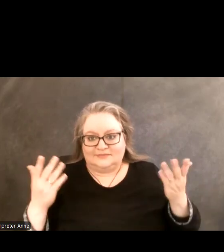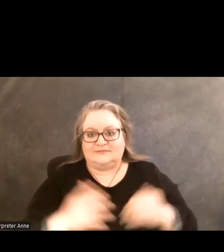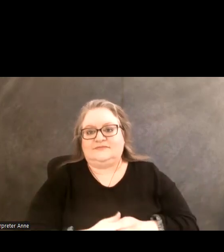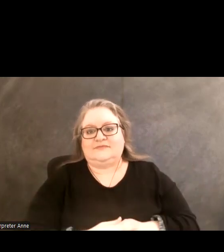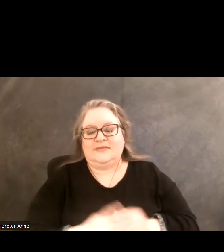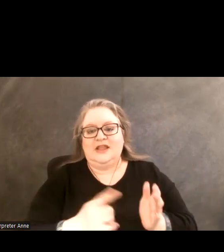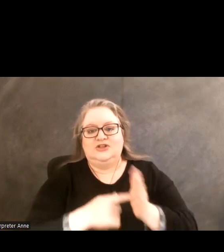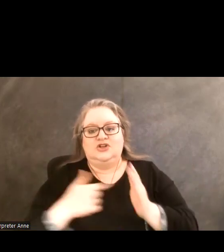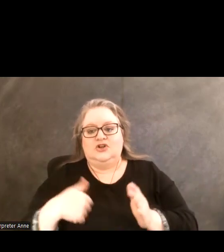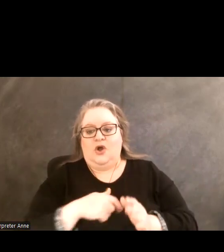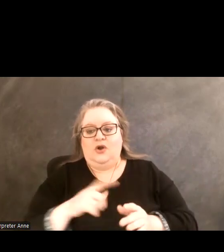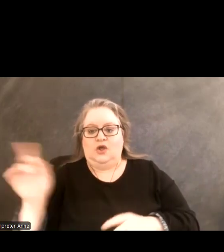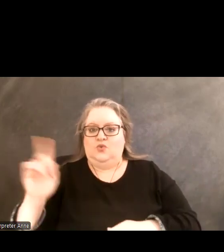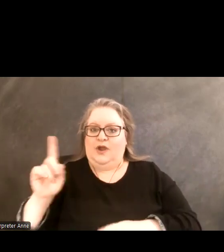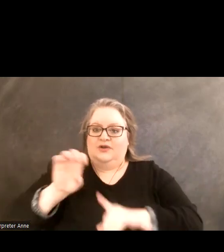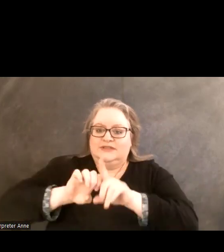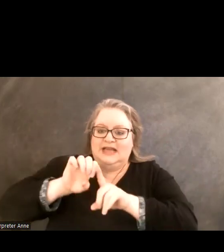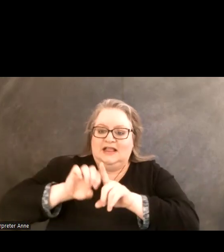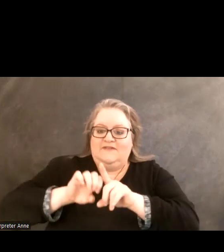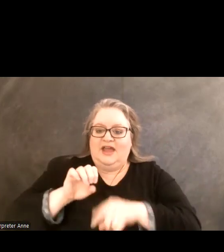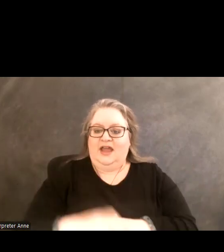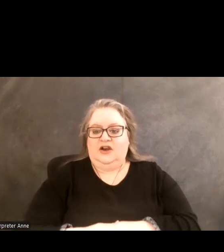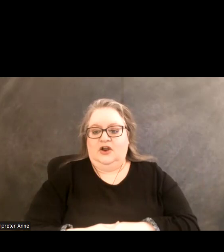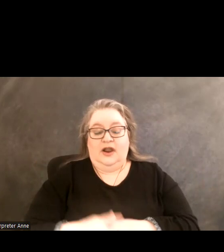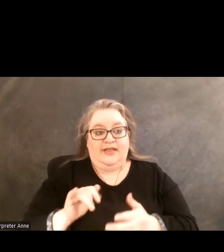where the elevator was, which also wasn't obvious. But that